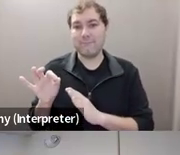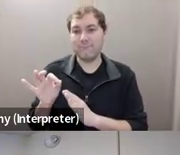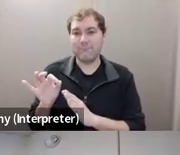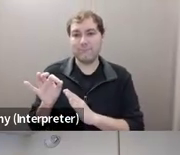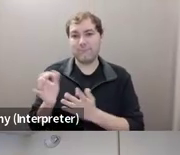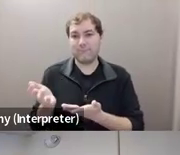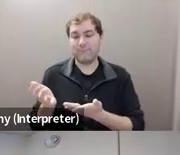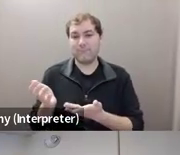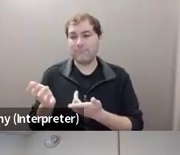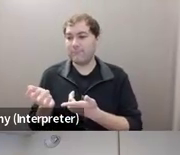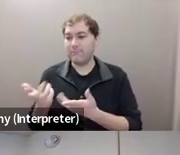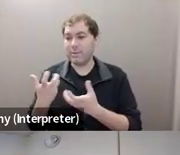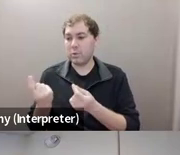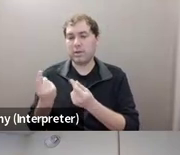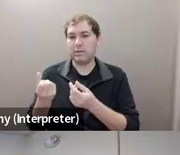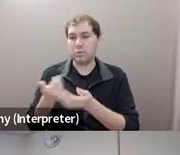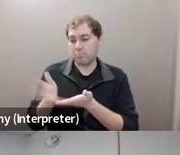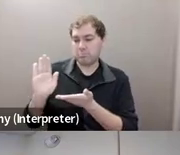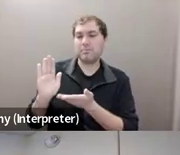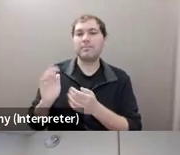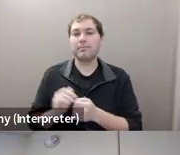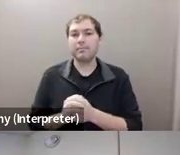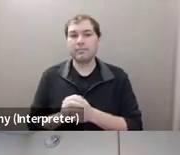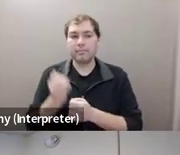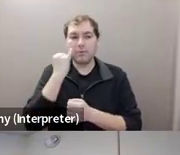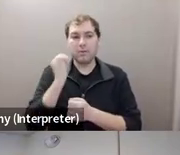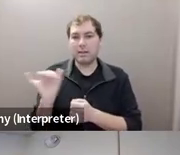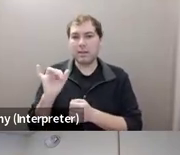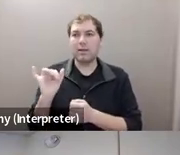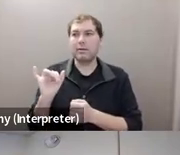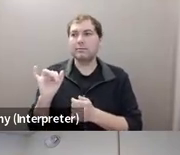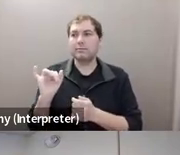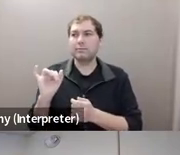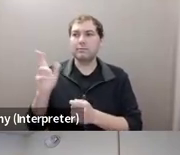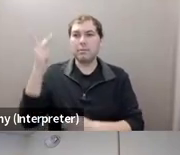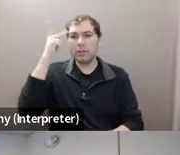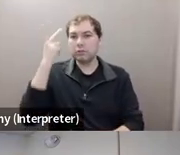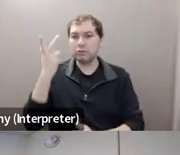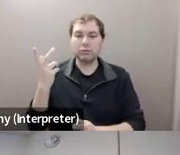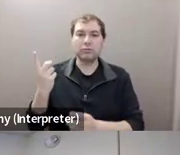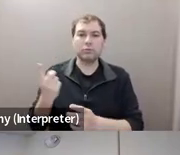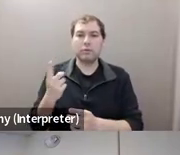Pam Davies: They want anything to do with you, if you know, if it's like selective colleges. Pam Davies: if they're talking to them.